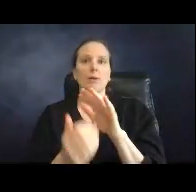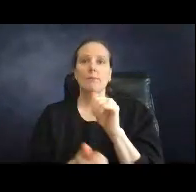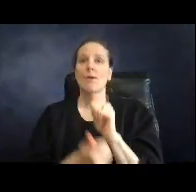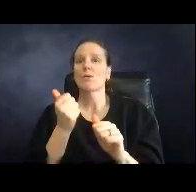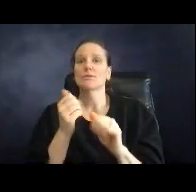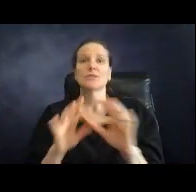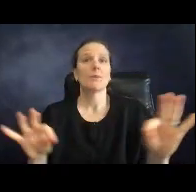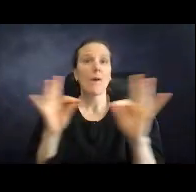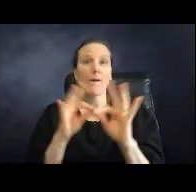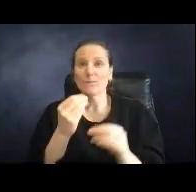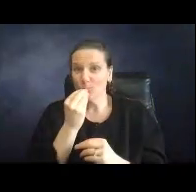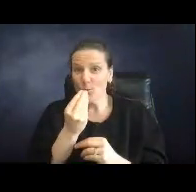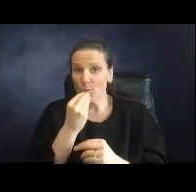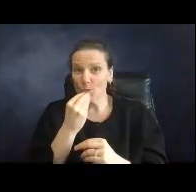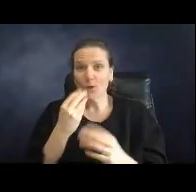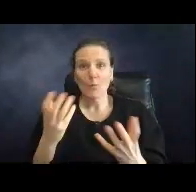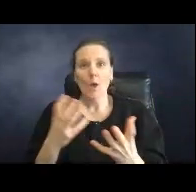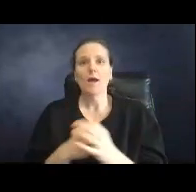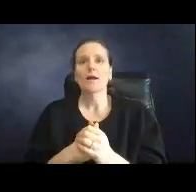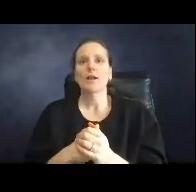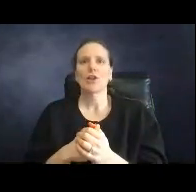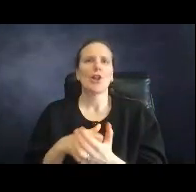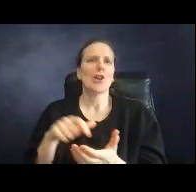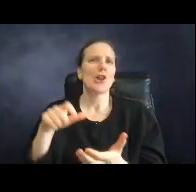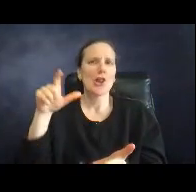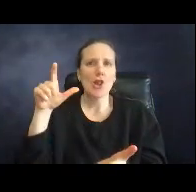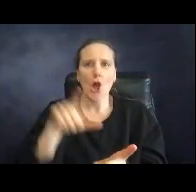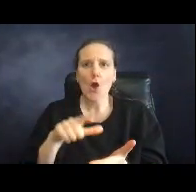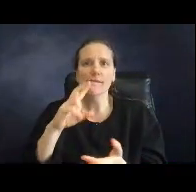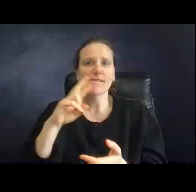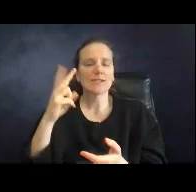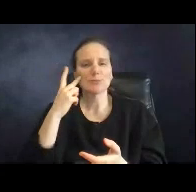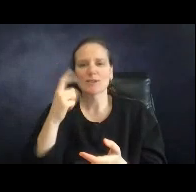to get in the diet are gonna be low glycemic vegetables, things that don't spike your blood sugar levels,